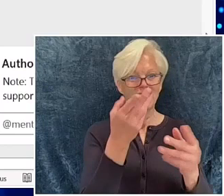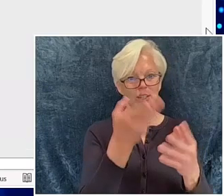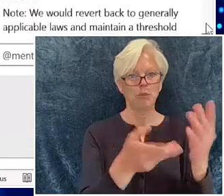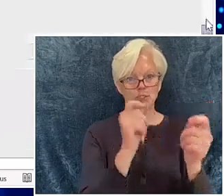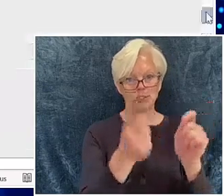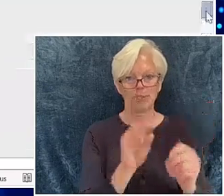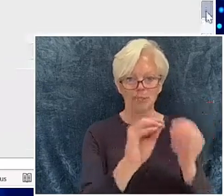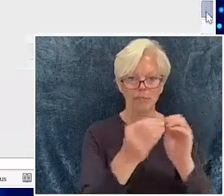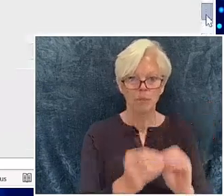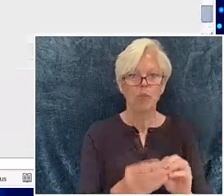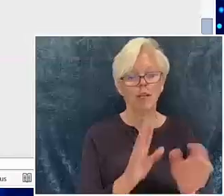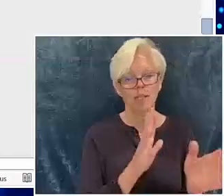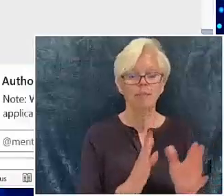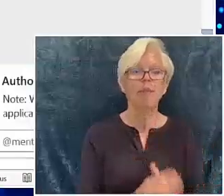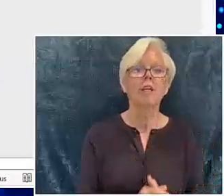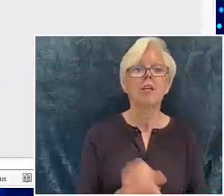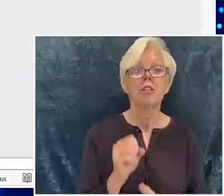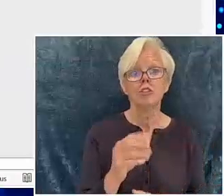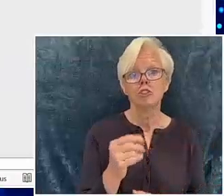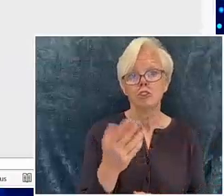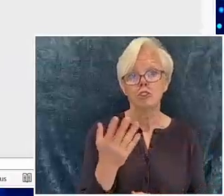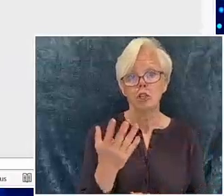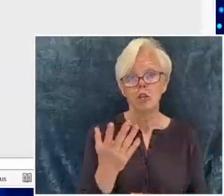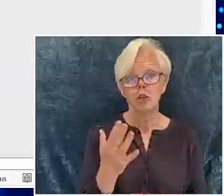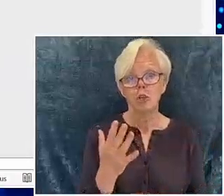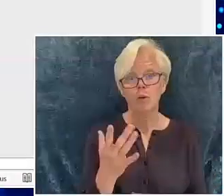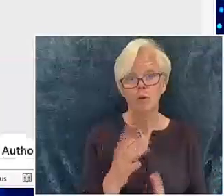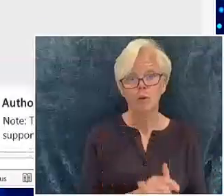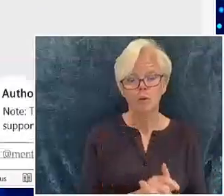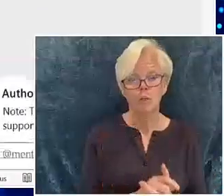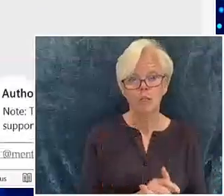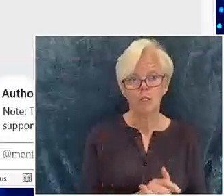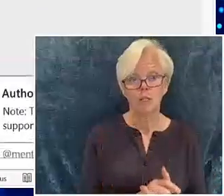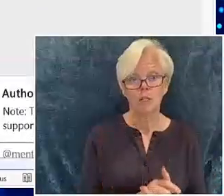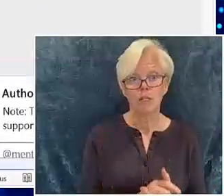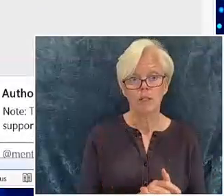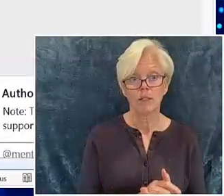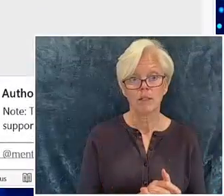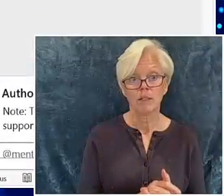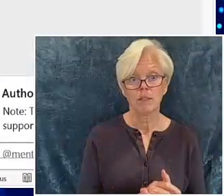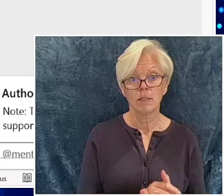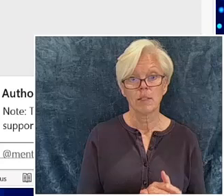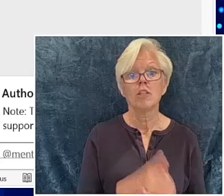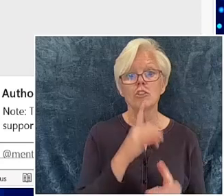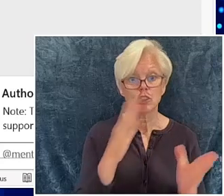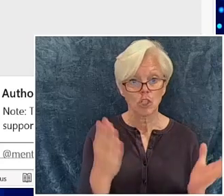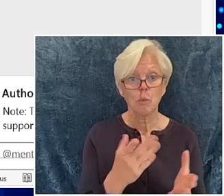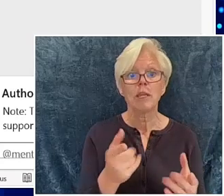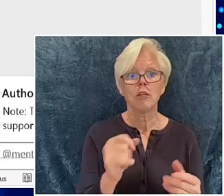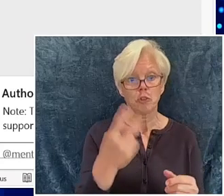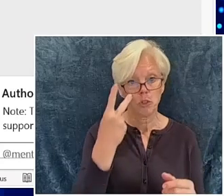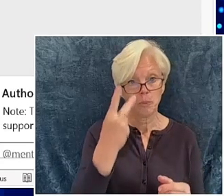So here- sorry, not quite there. So here, as you can see, you know, we